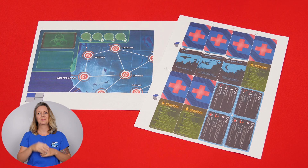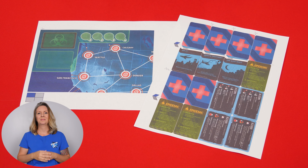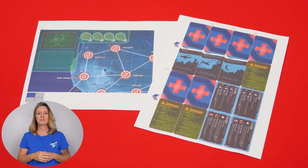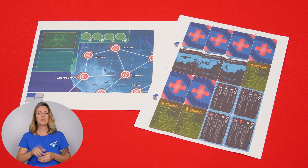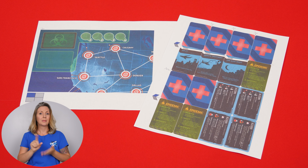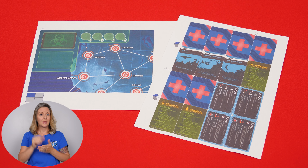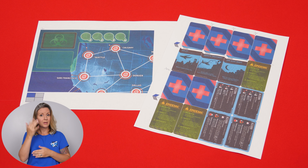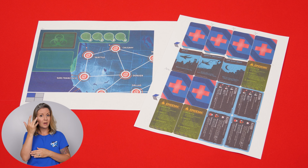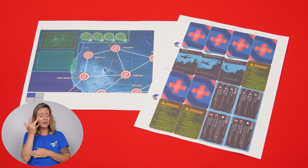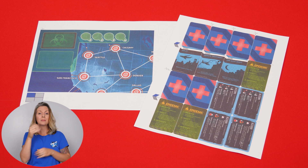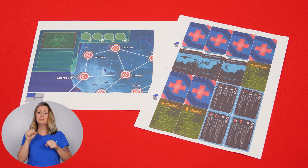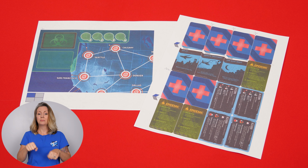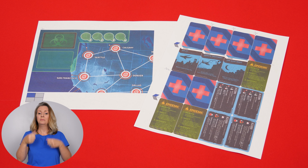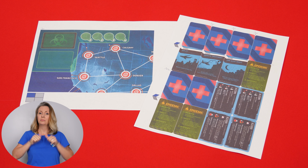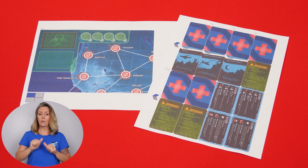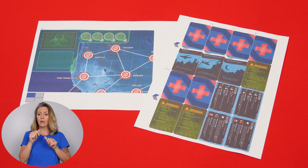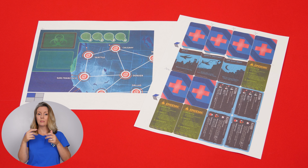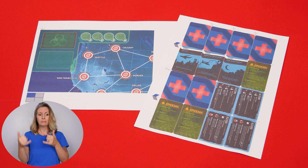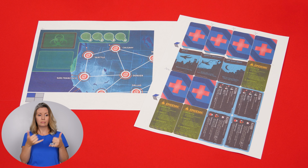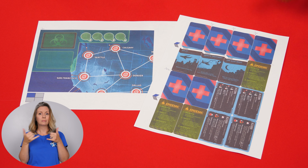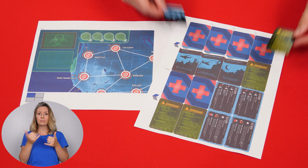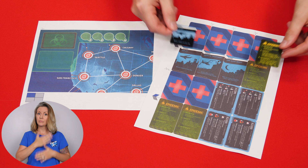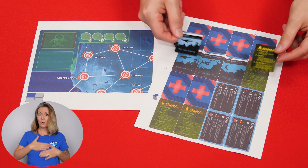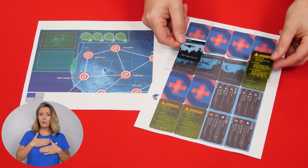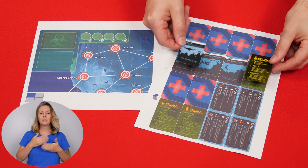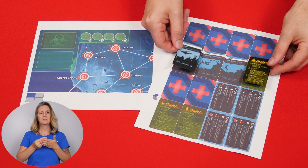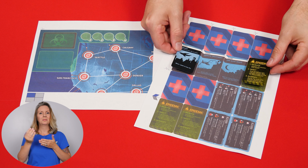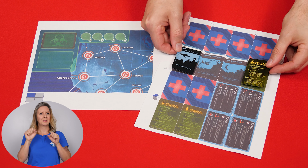about to learn how to play. Printing it is a way that you can try it out and see if it’s